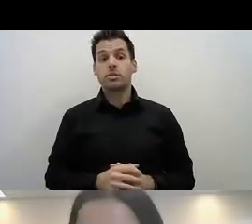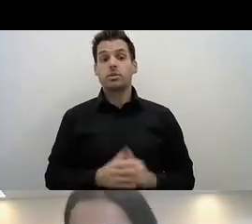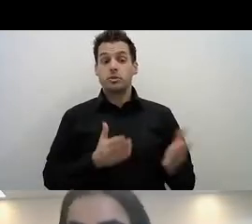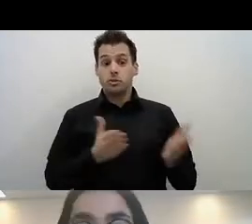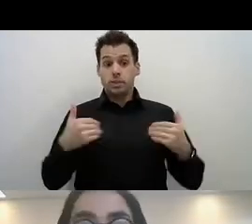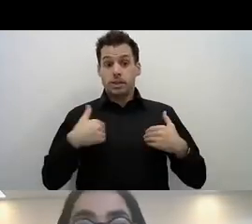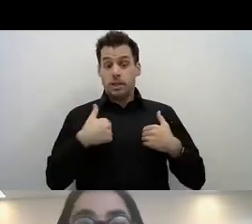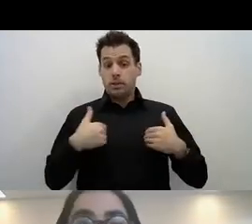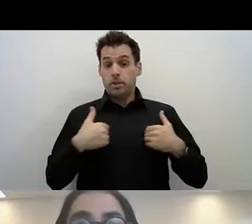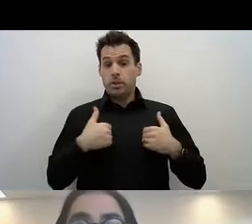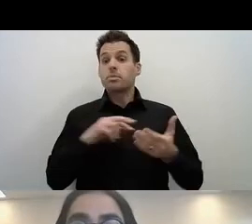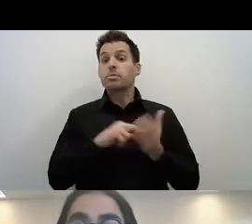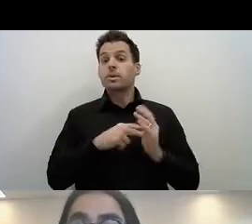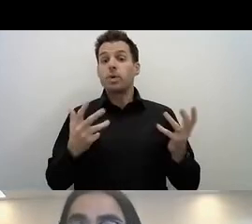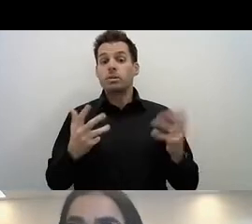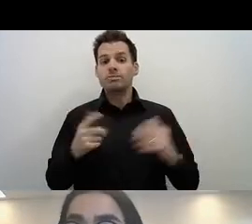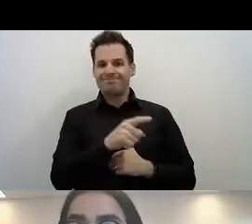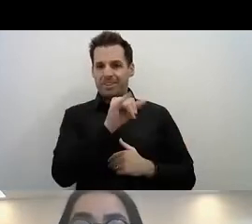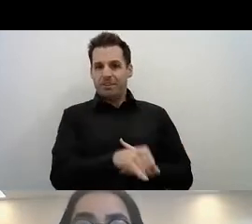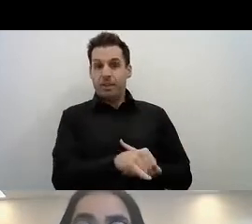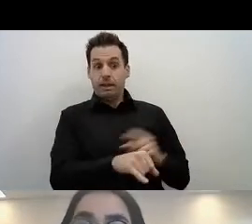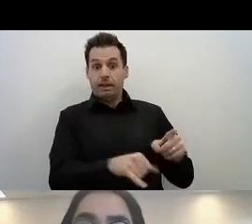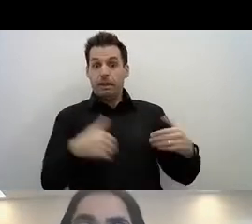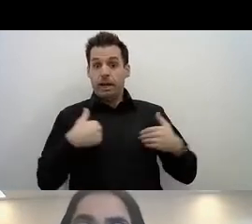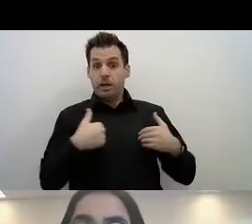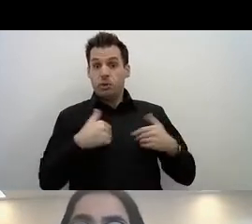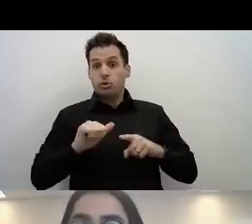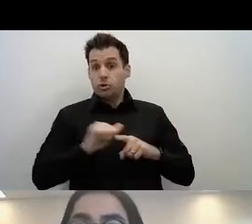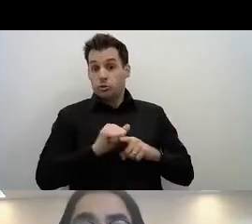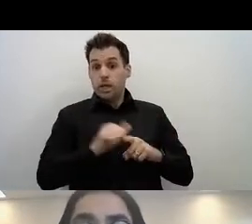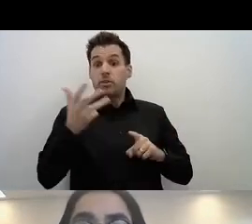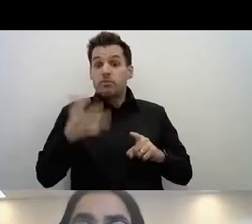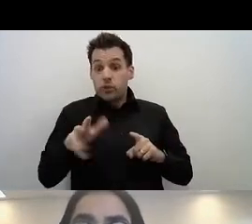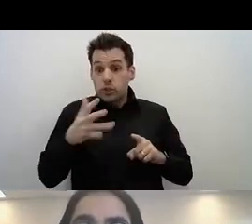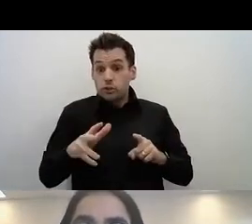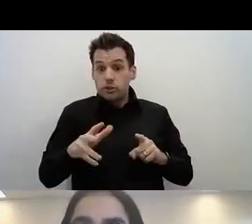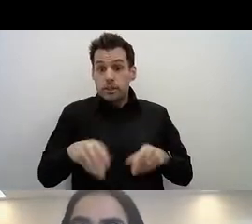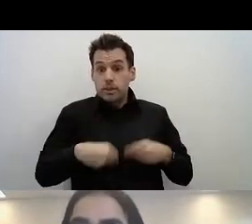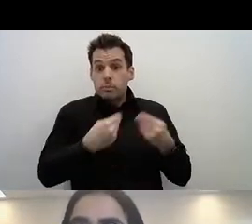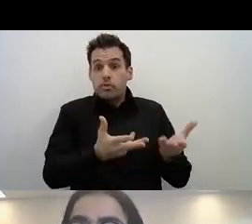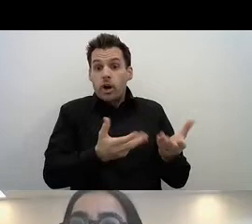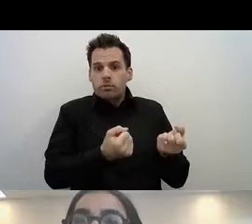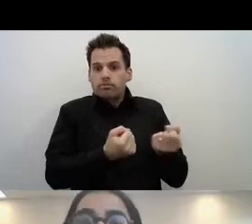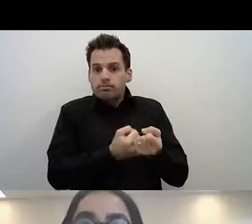as an animal that has been trained to provide assistance to a person with a disability that